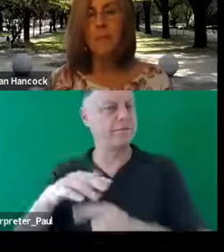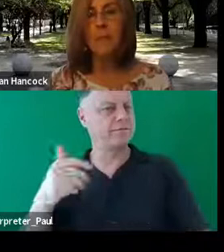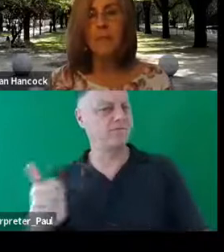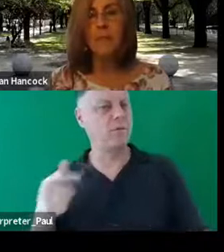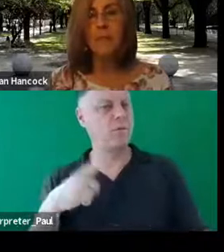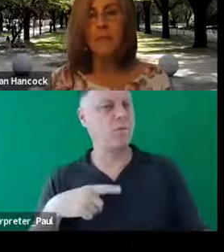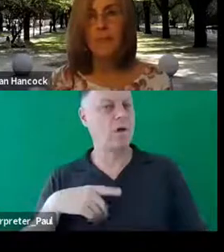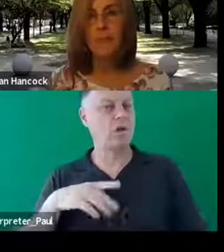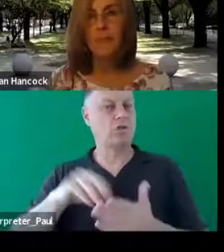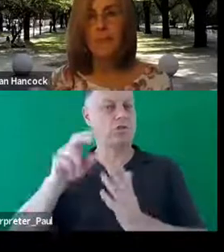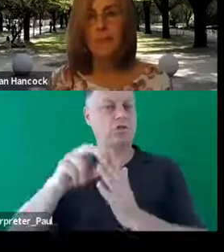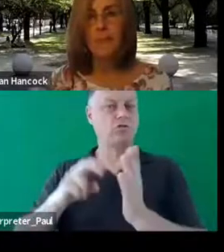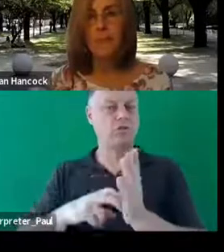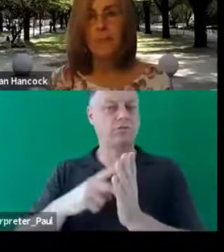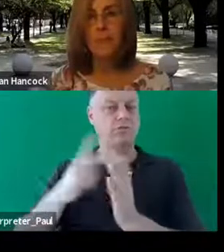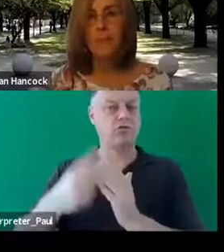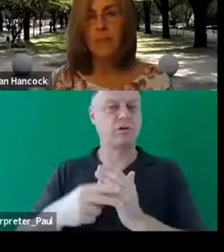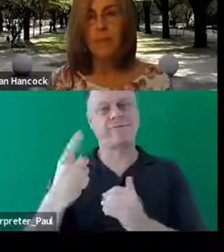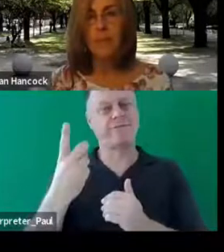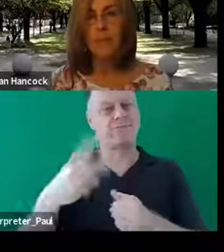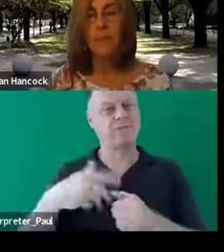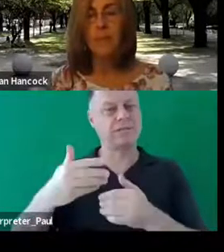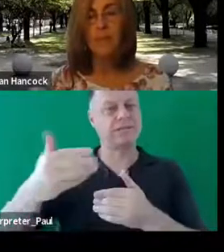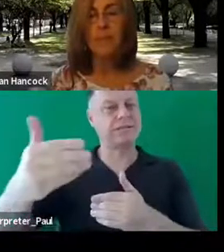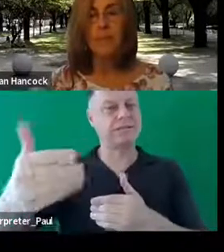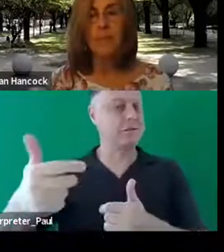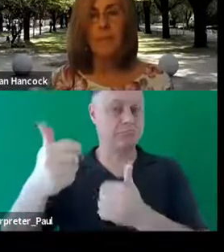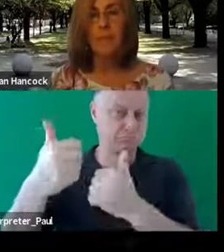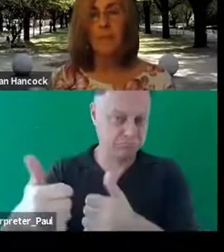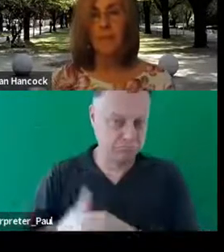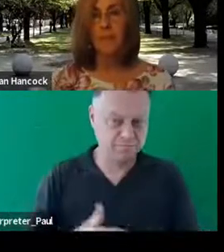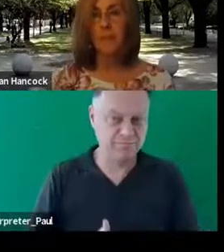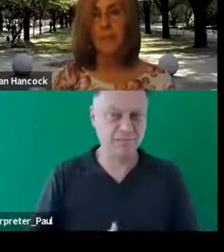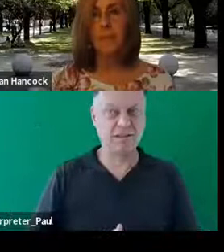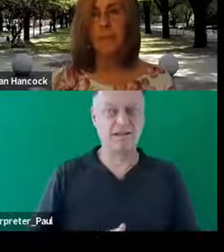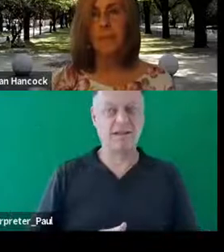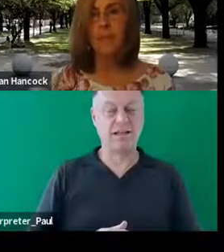are enrolled in their programs over a number of years. Do you think the mentor program could be